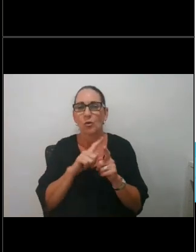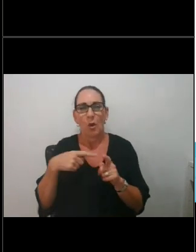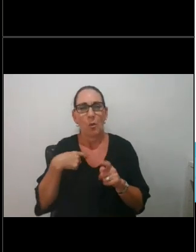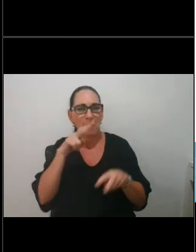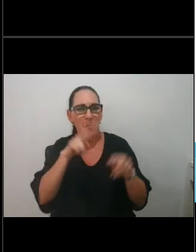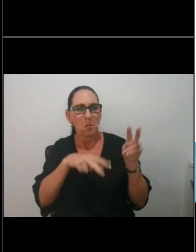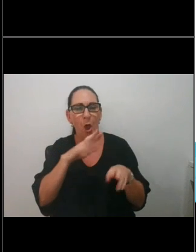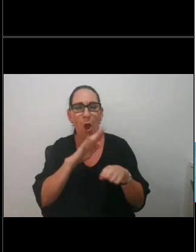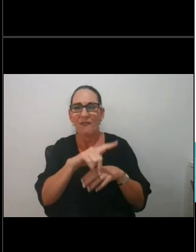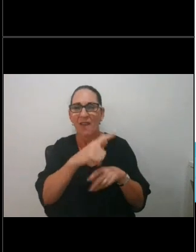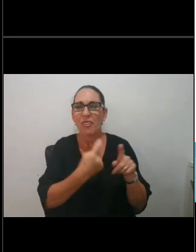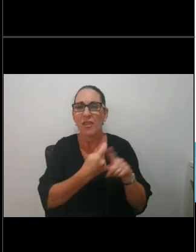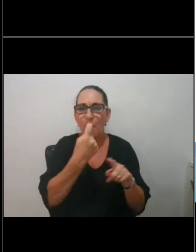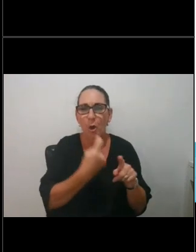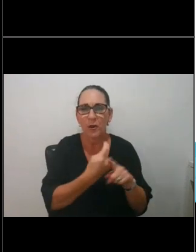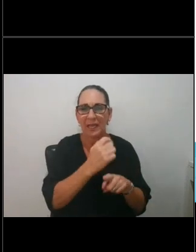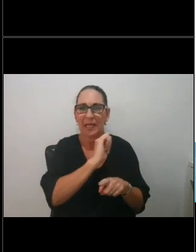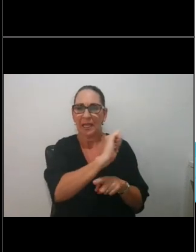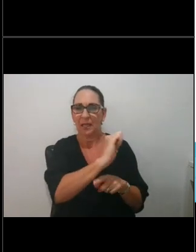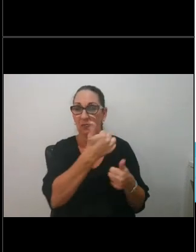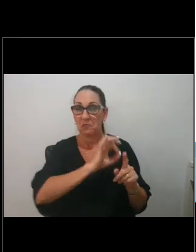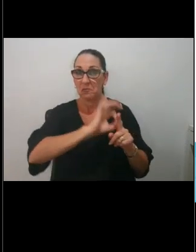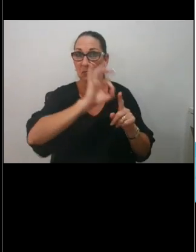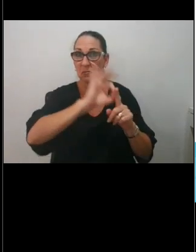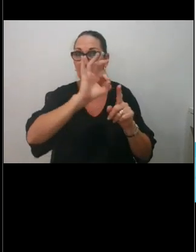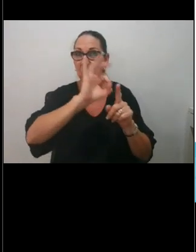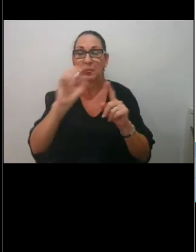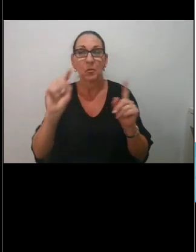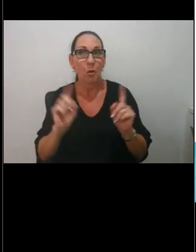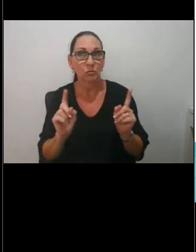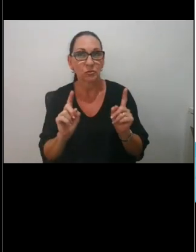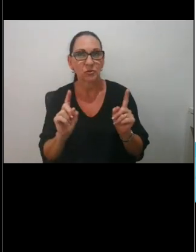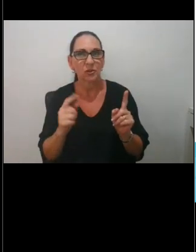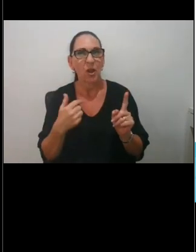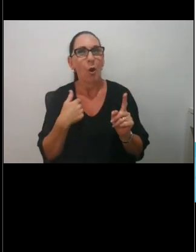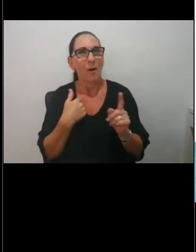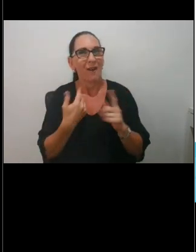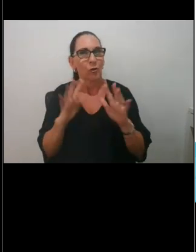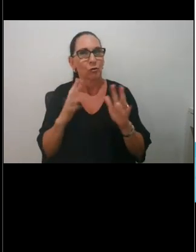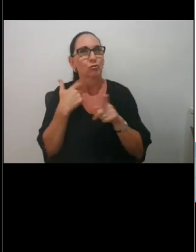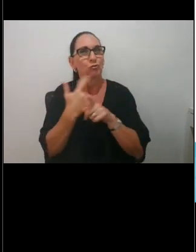progress made and it's uh as we've already talked about a therapeutic Court environment so even if